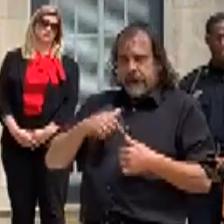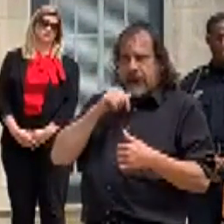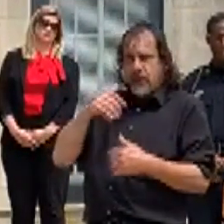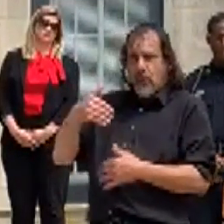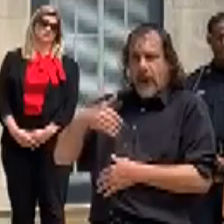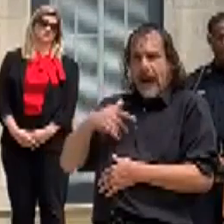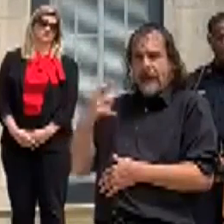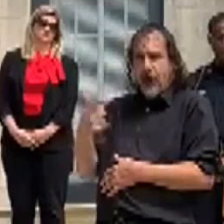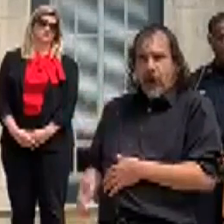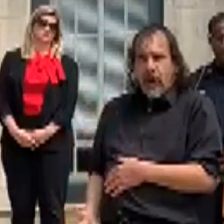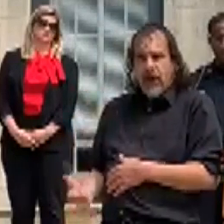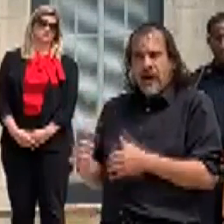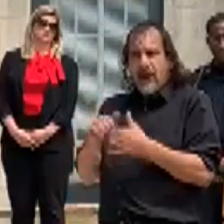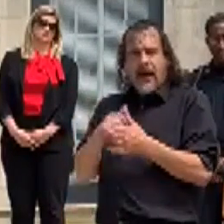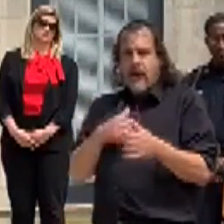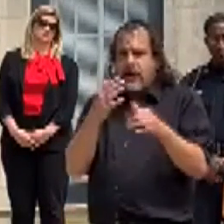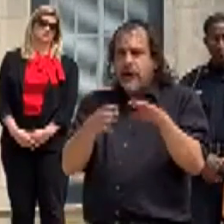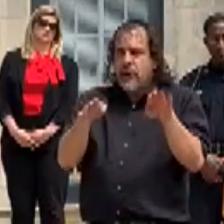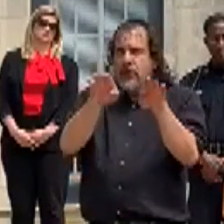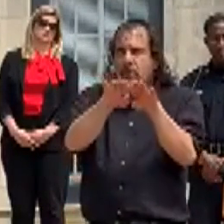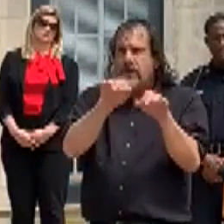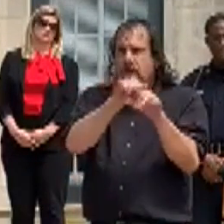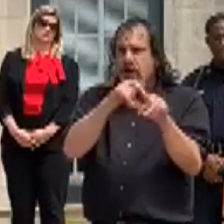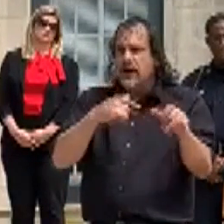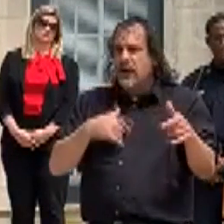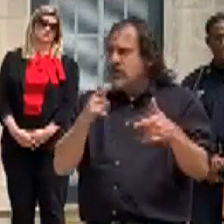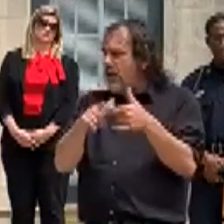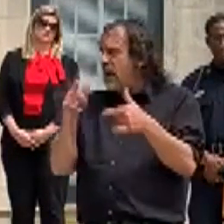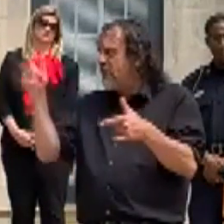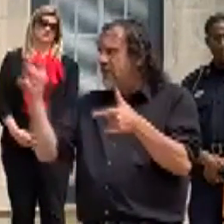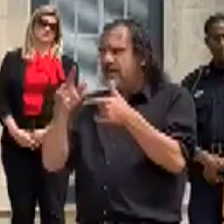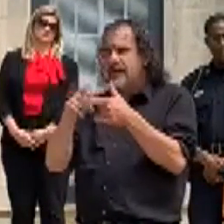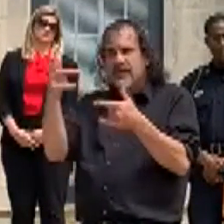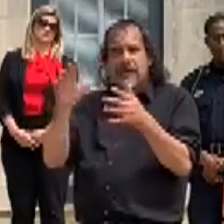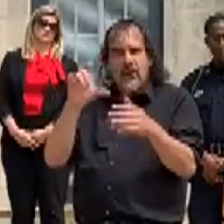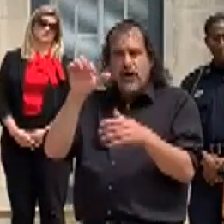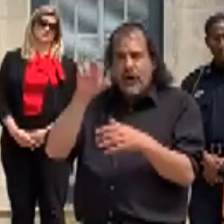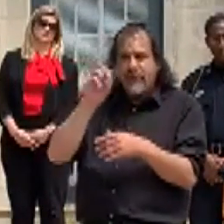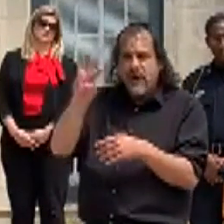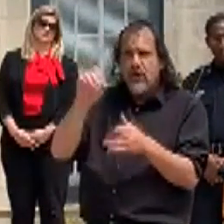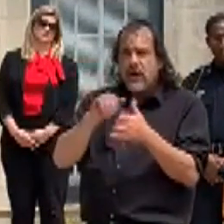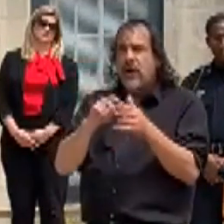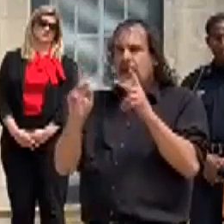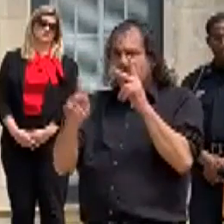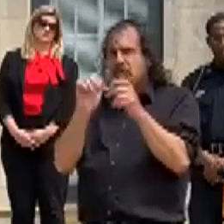BUSINESS.... AND CHILDREN UNDER 17 ARE UNDER CURFEW 30 P.M. 30 A.M.... UNLESS WITH A PARENT, OR